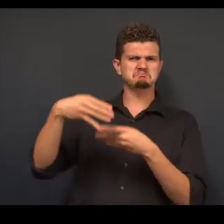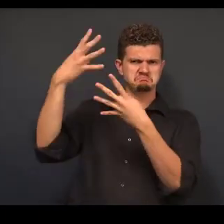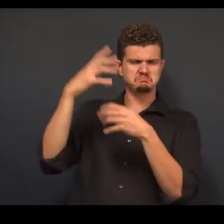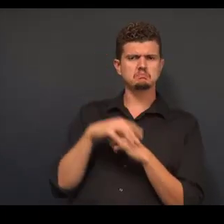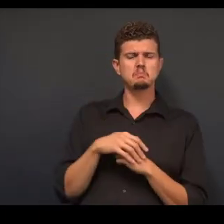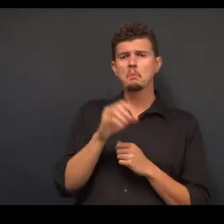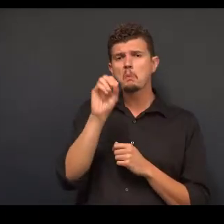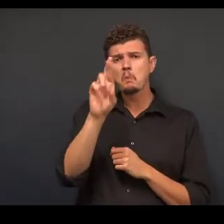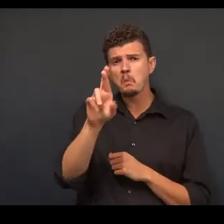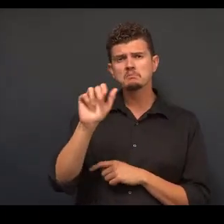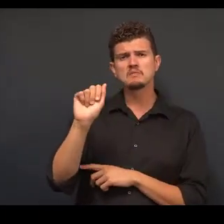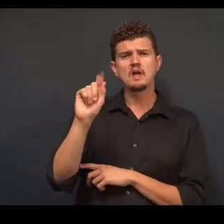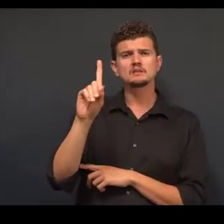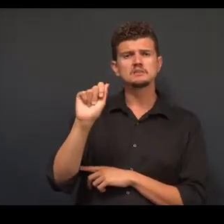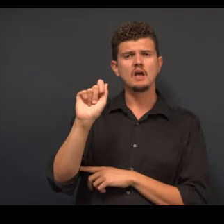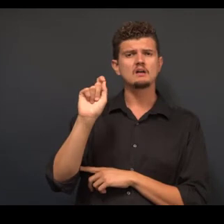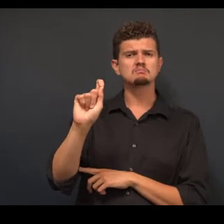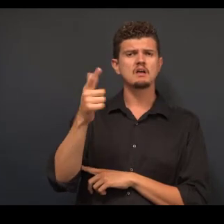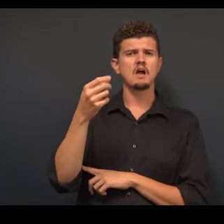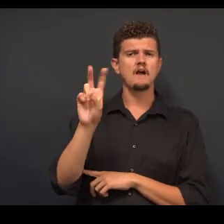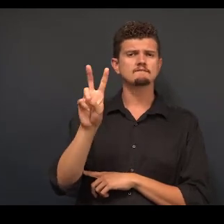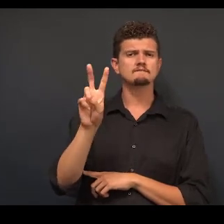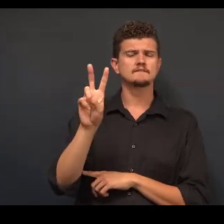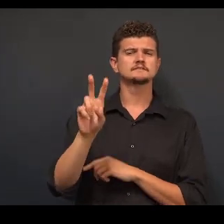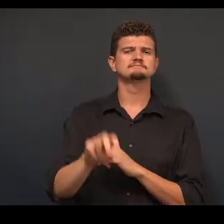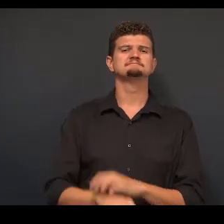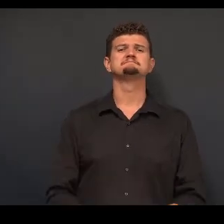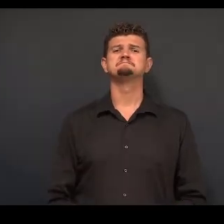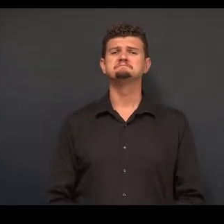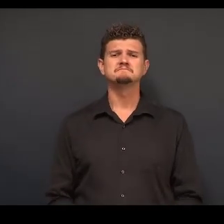disability or ADA dot gov.